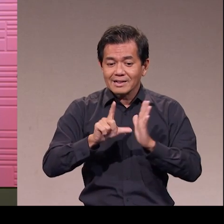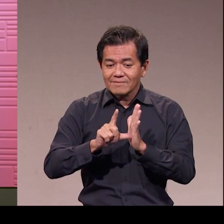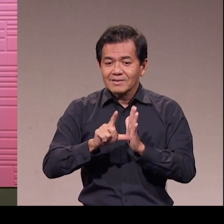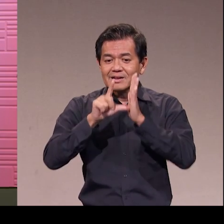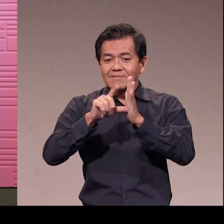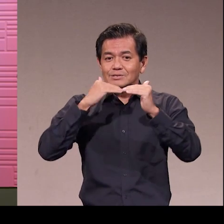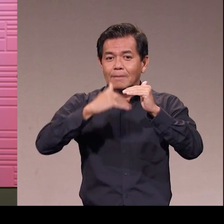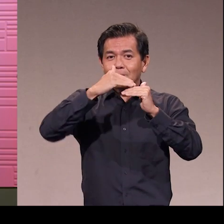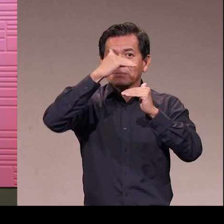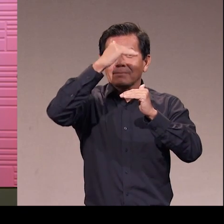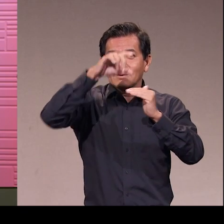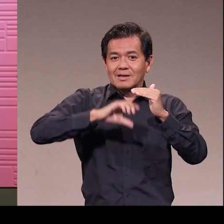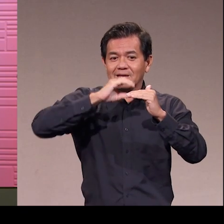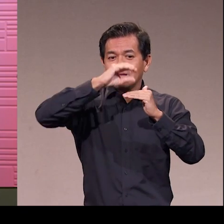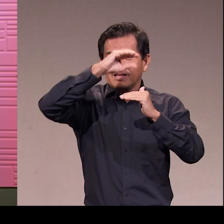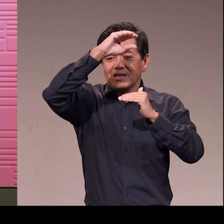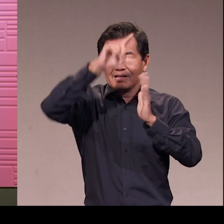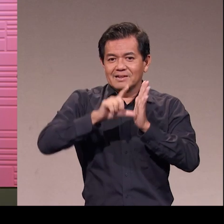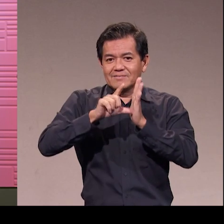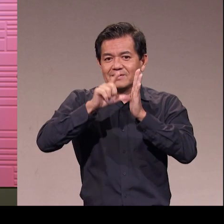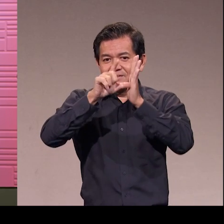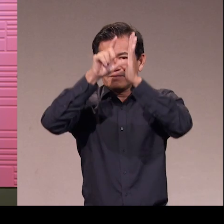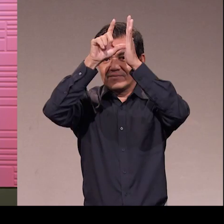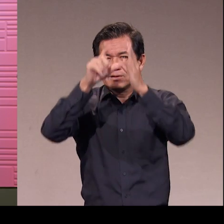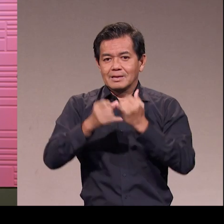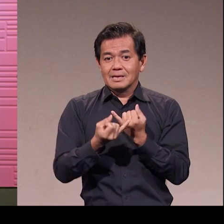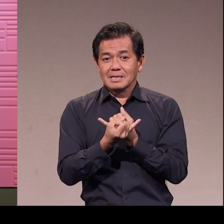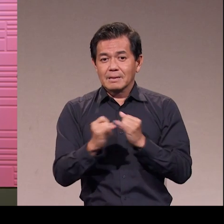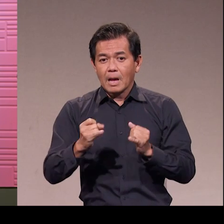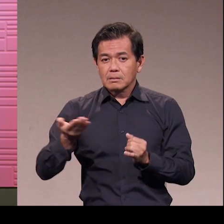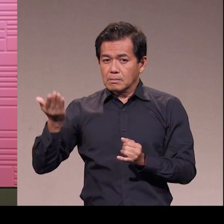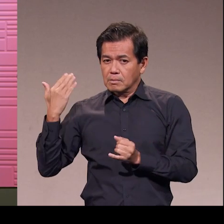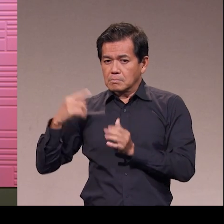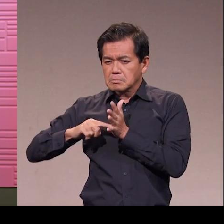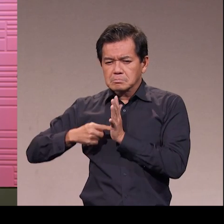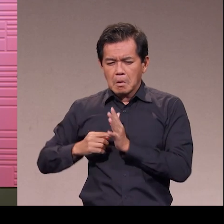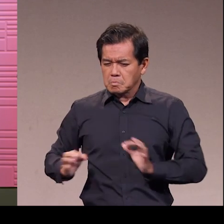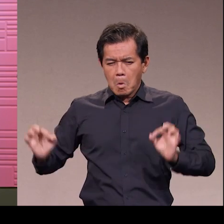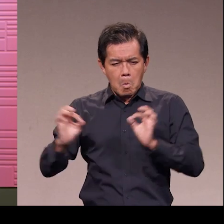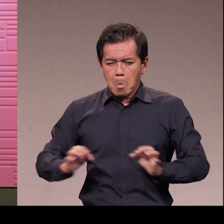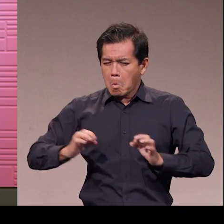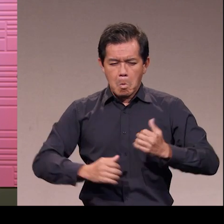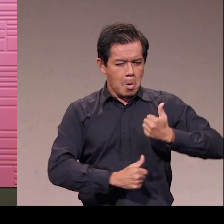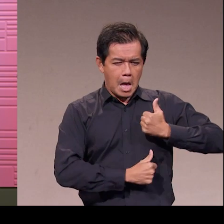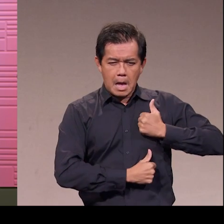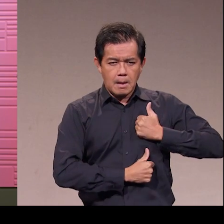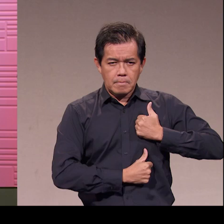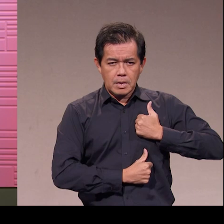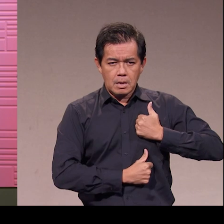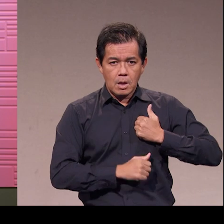When we became independent, we had no army to defend ourselves.